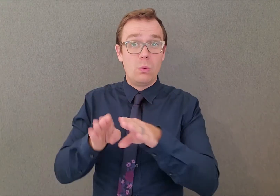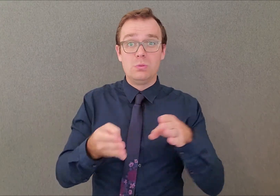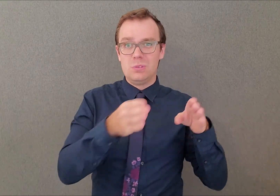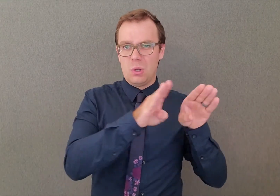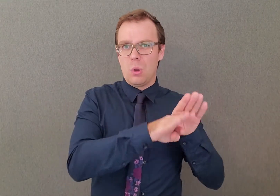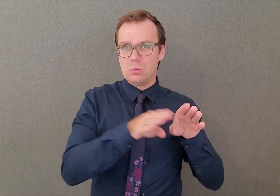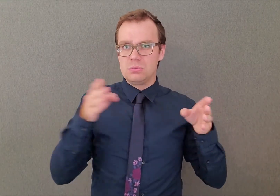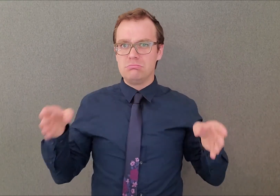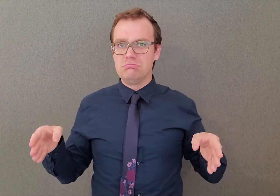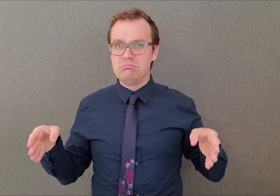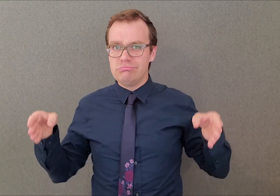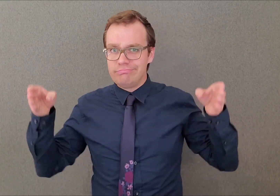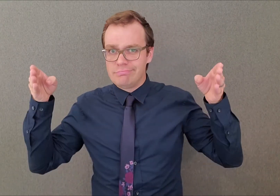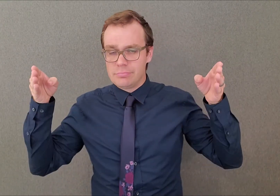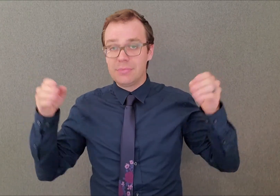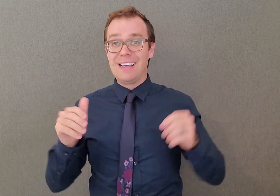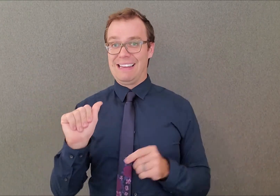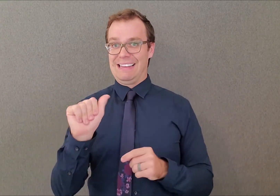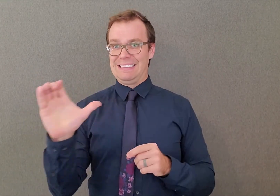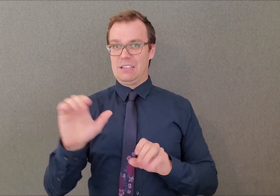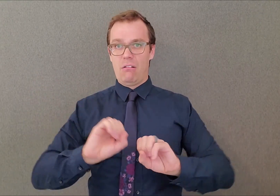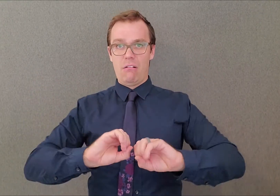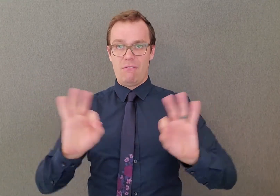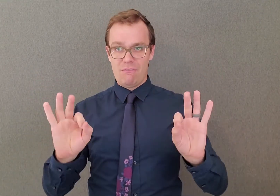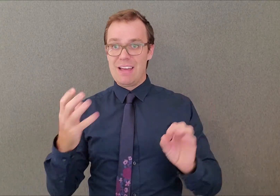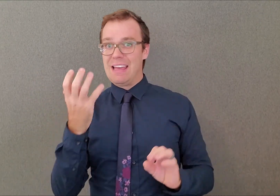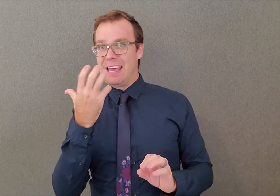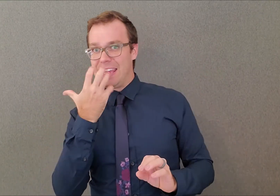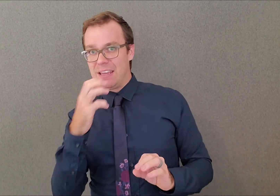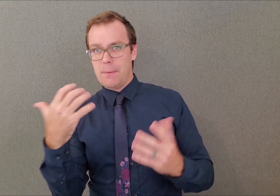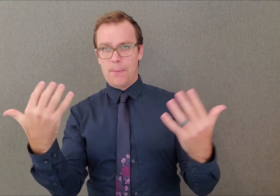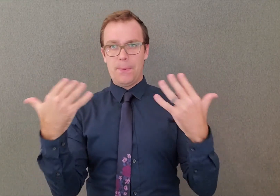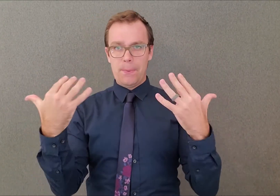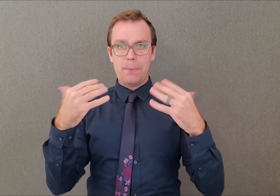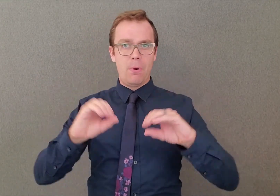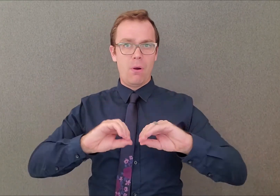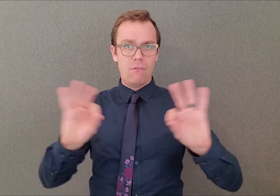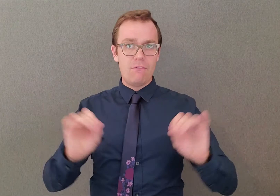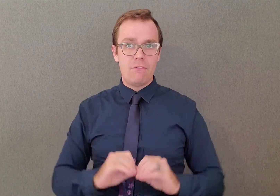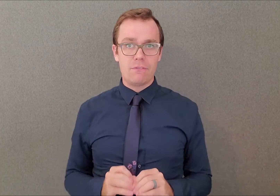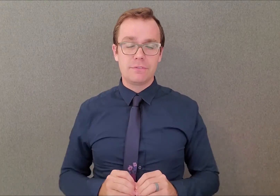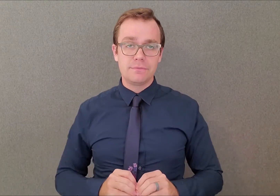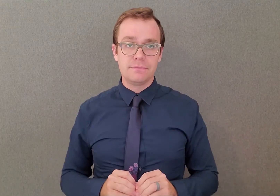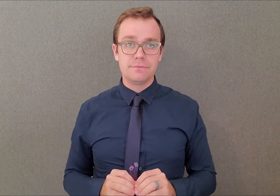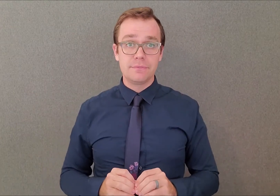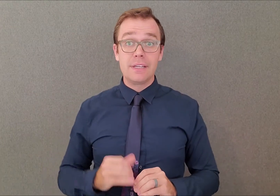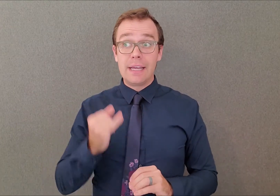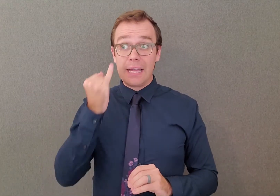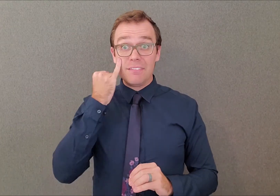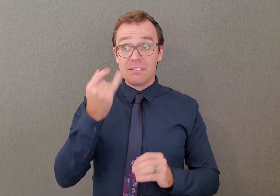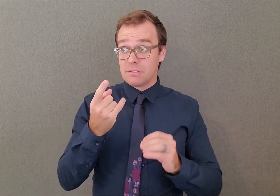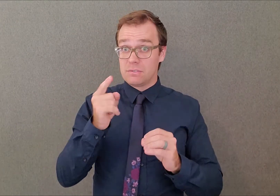and shut off the air conditioner and heater. If you have been requested to stay indoors,